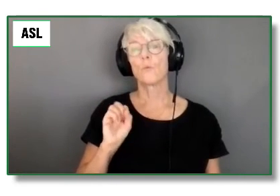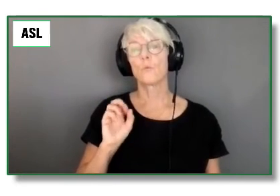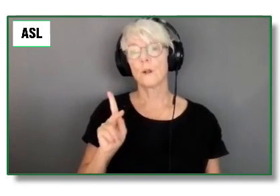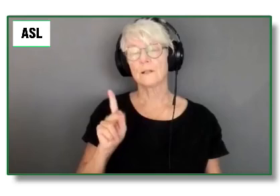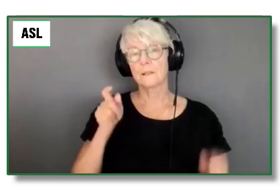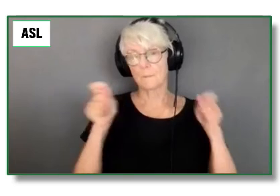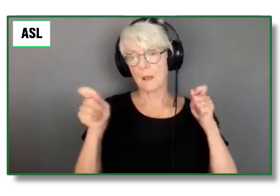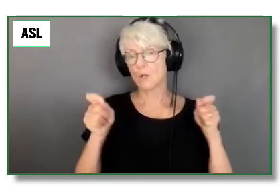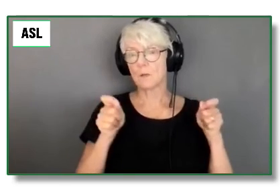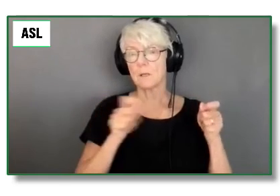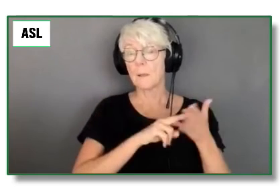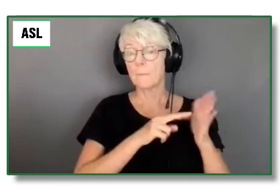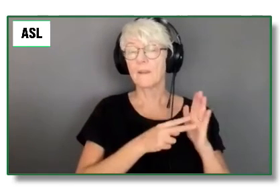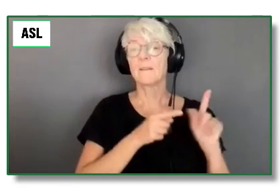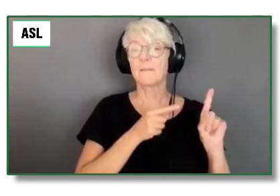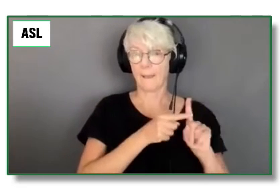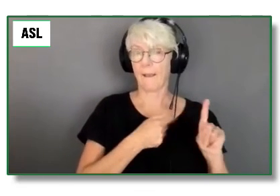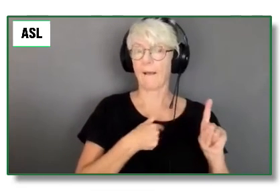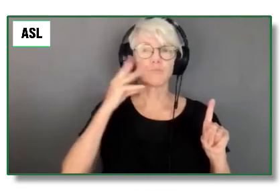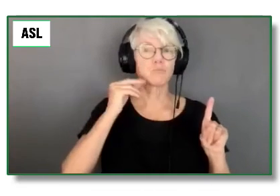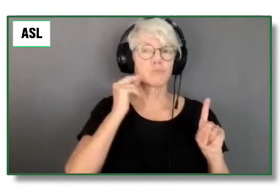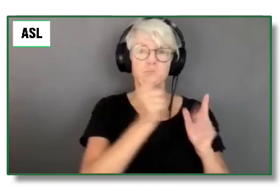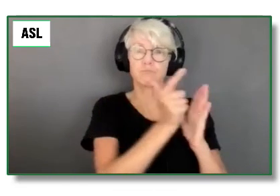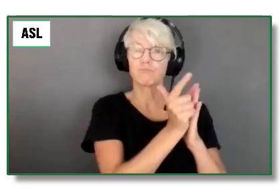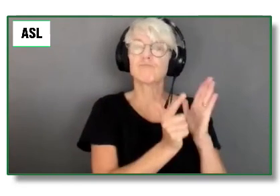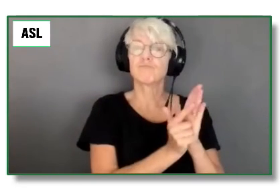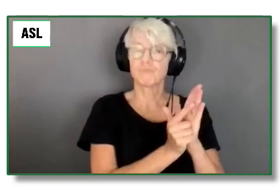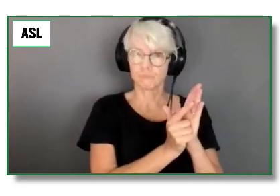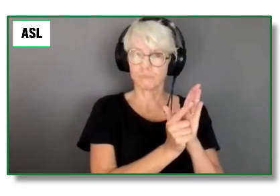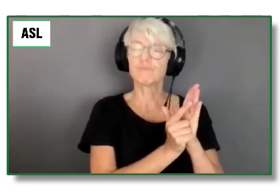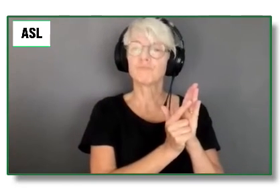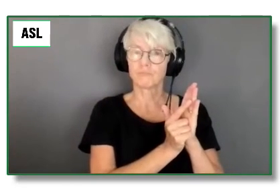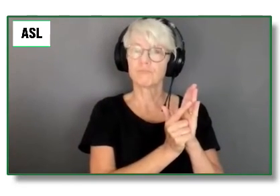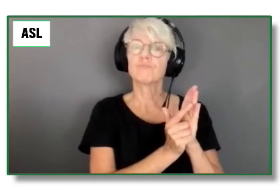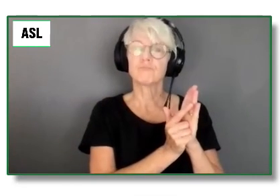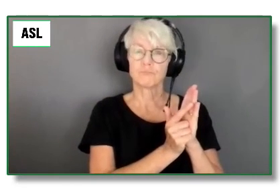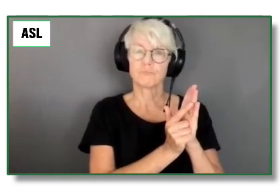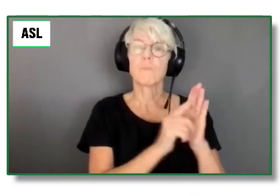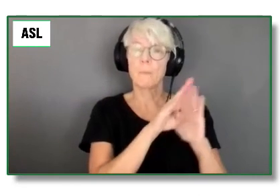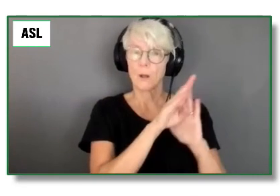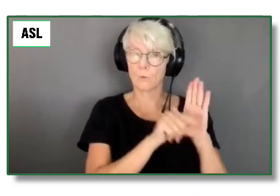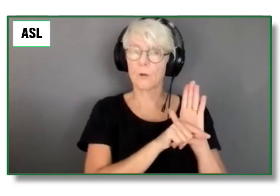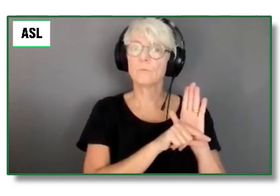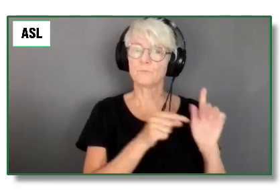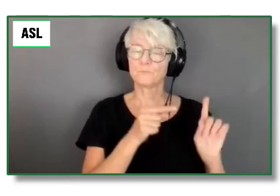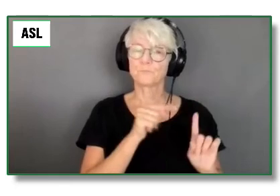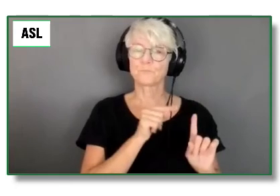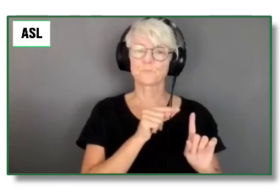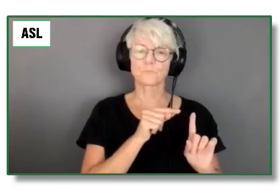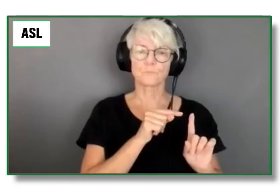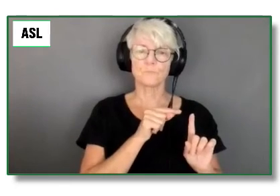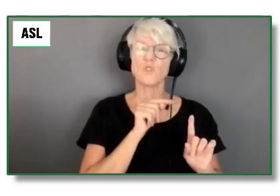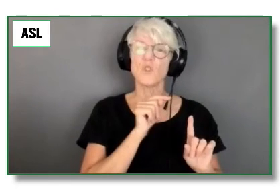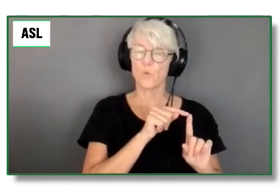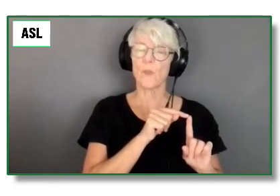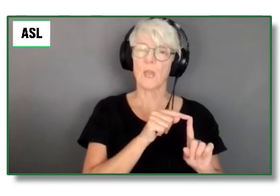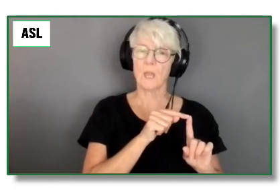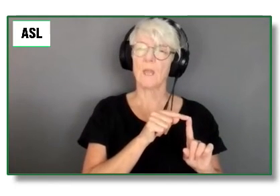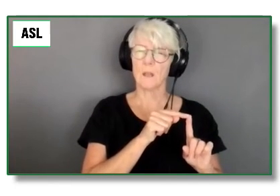not there's no well overriding they you know. They look at the ADA because here we do have laws that they have to